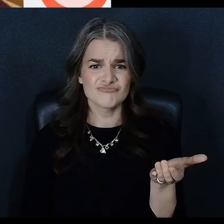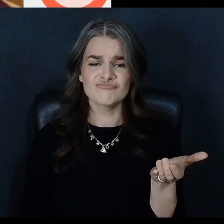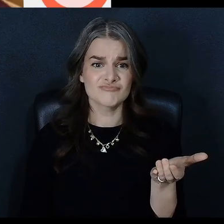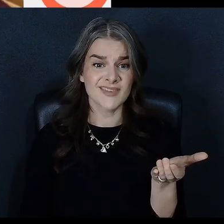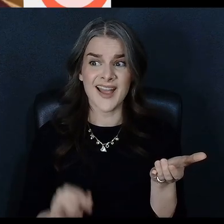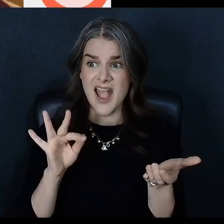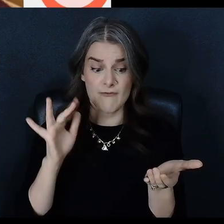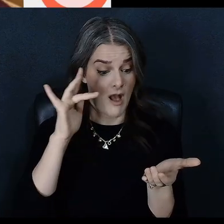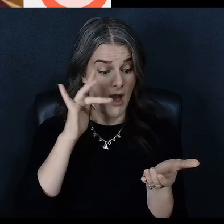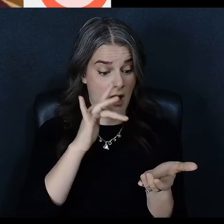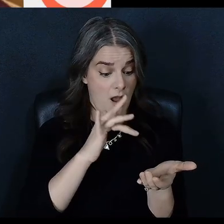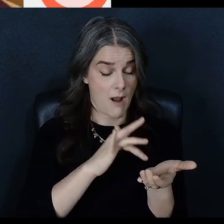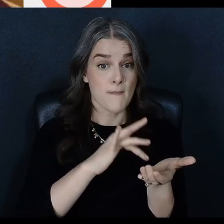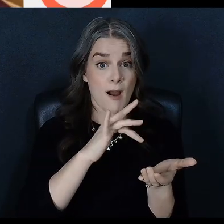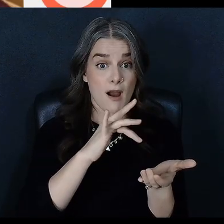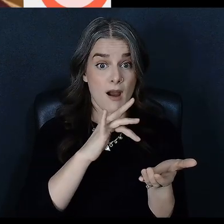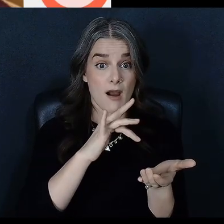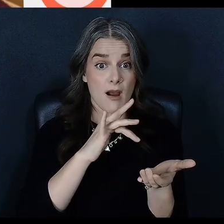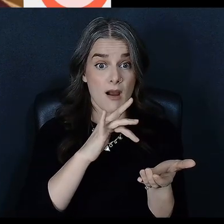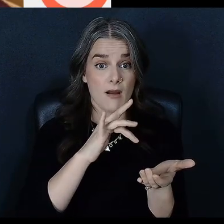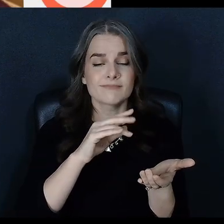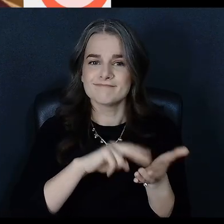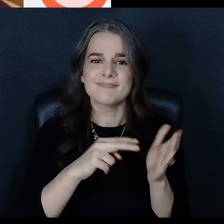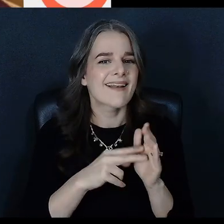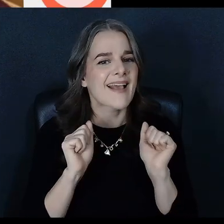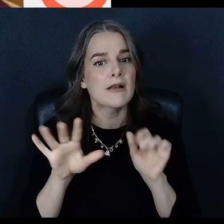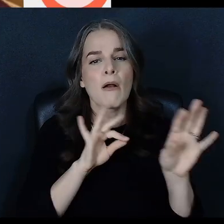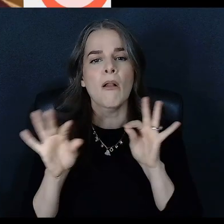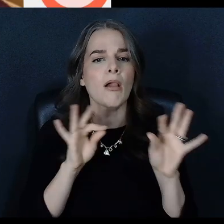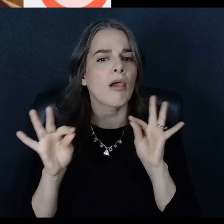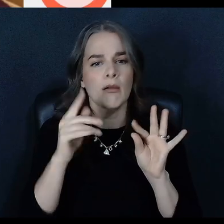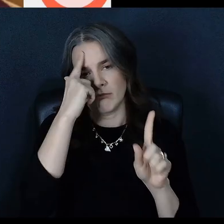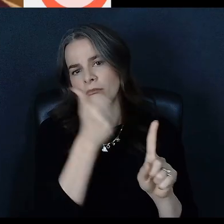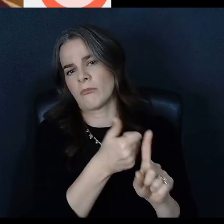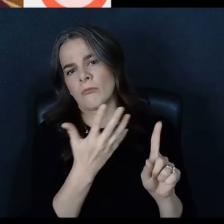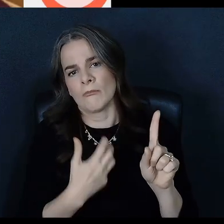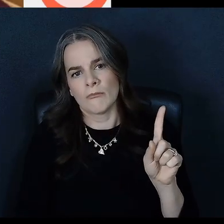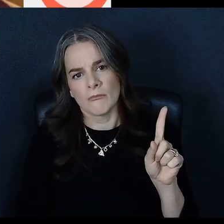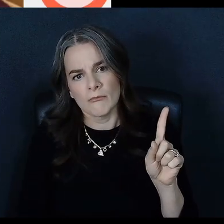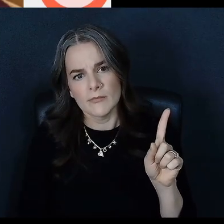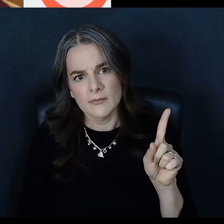they're going to be able to select the things they want. However, when we start thinking about touch